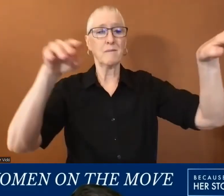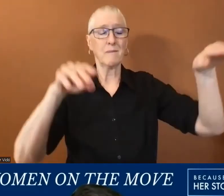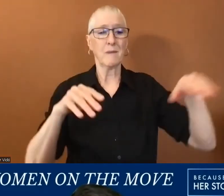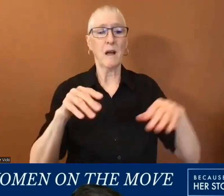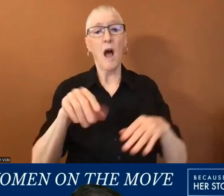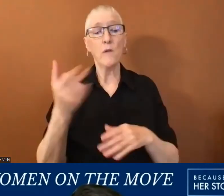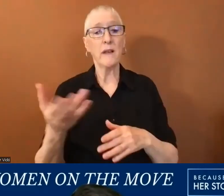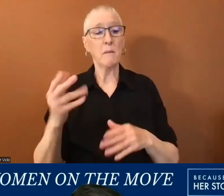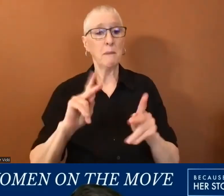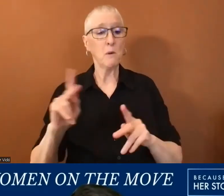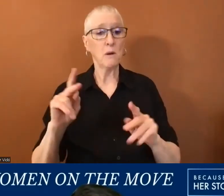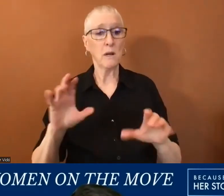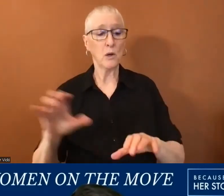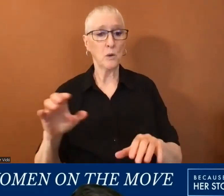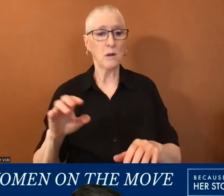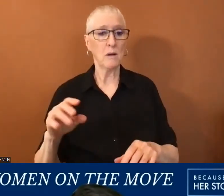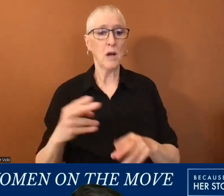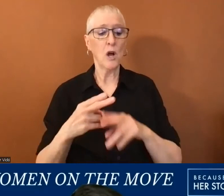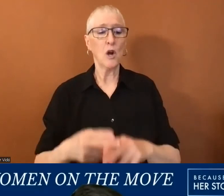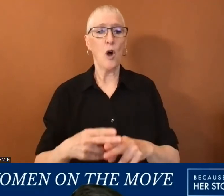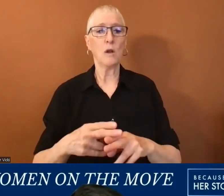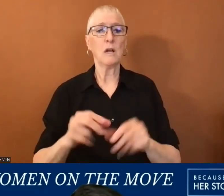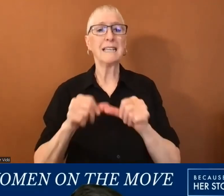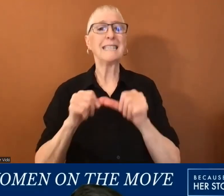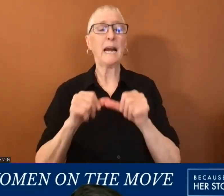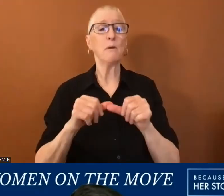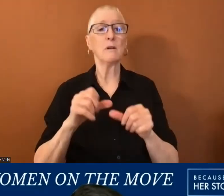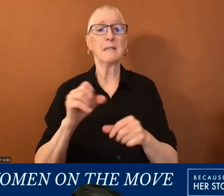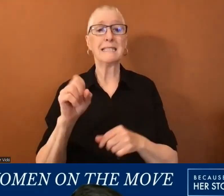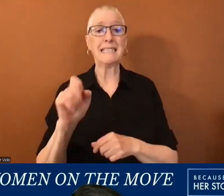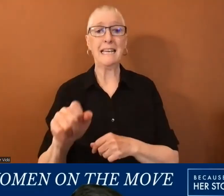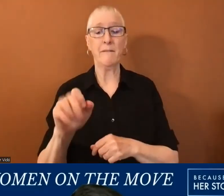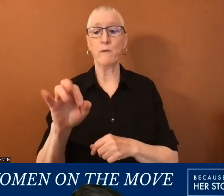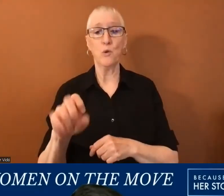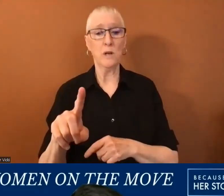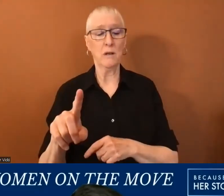is just, there's something called sustainable seafood and there's various initiatives to